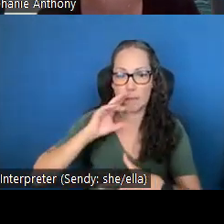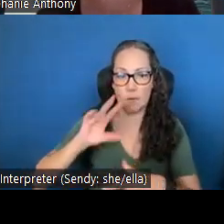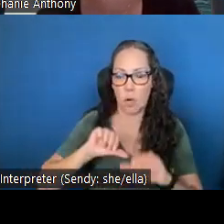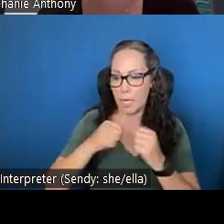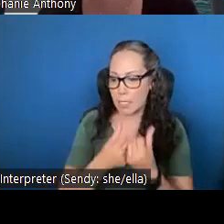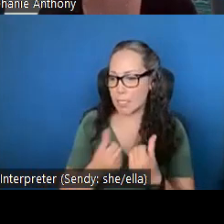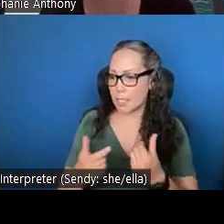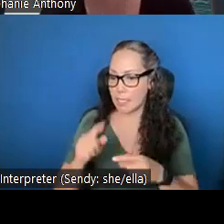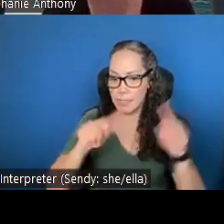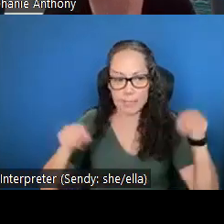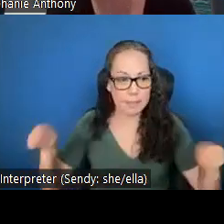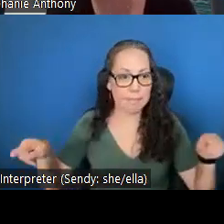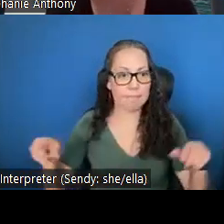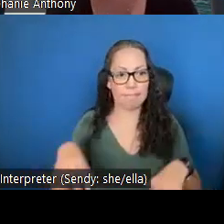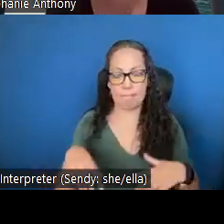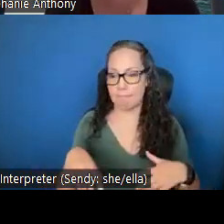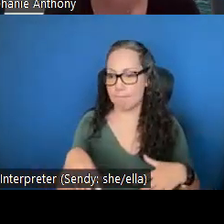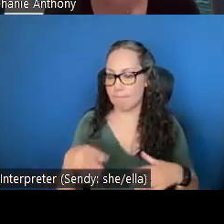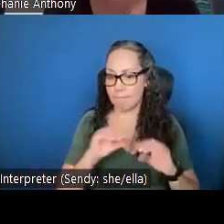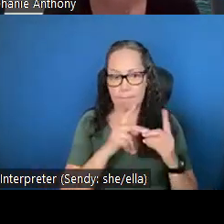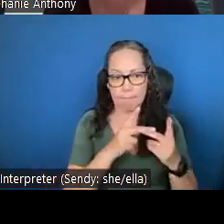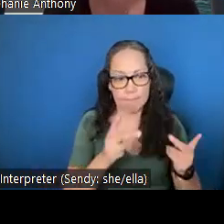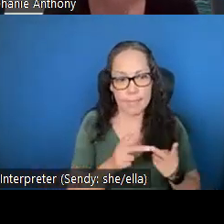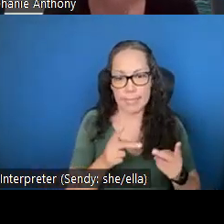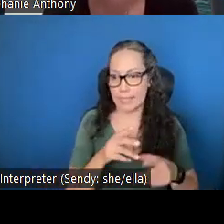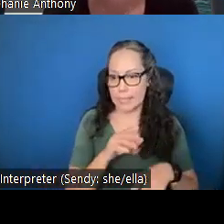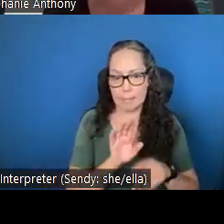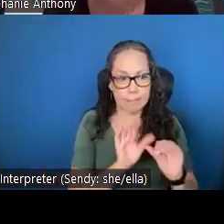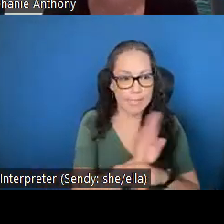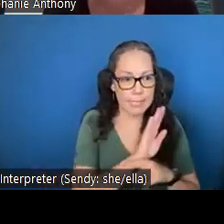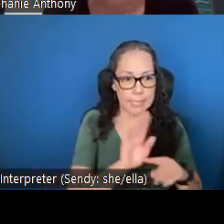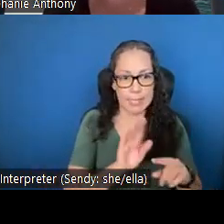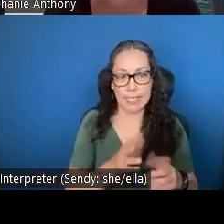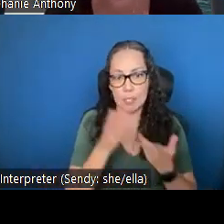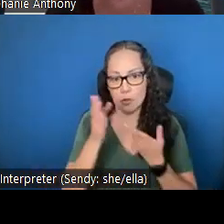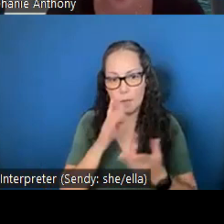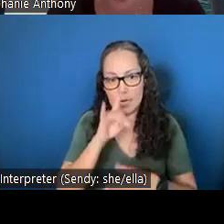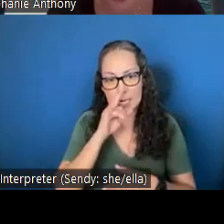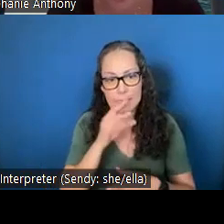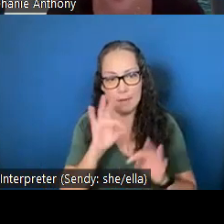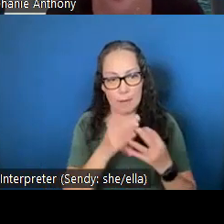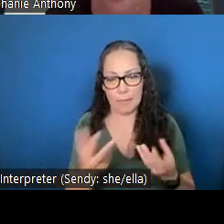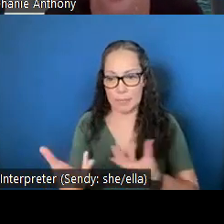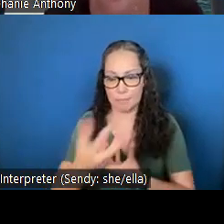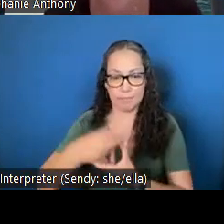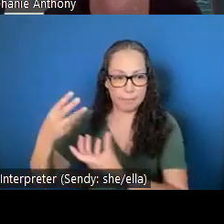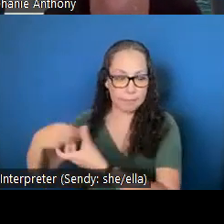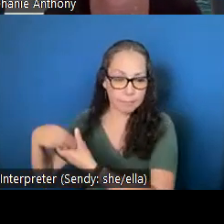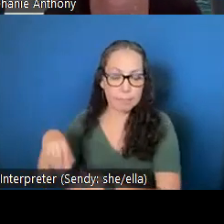entities serving kids and their families in terms of developing guidance on network Partnerships um